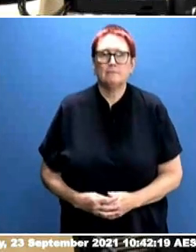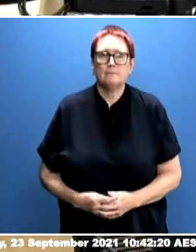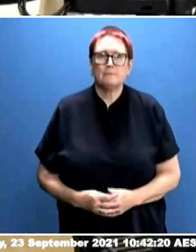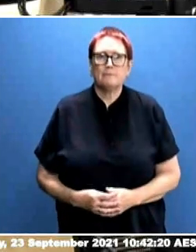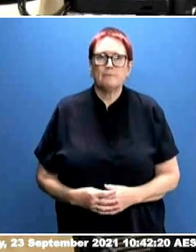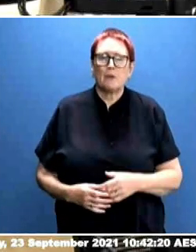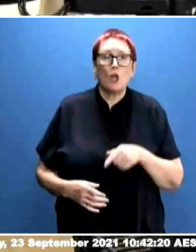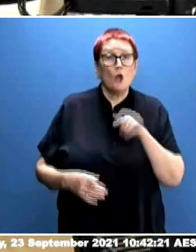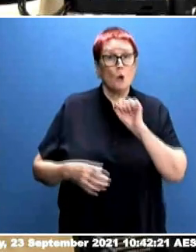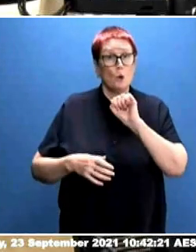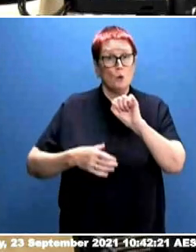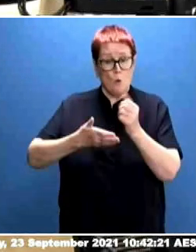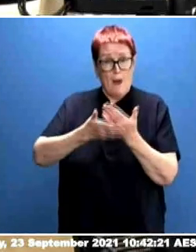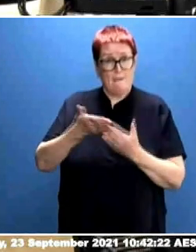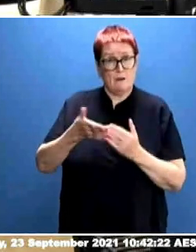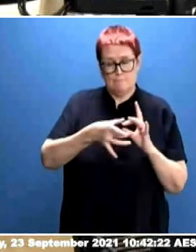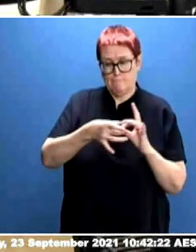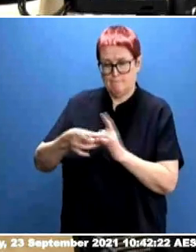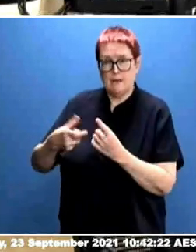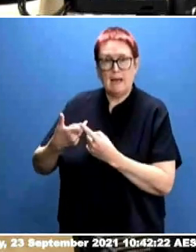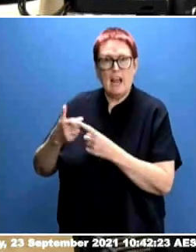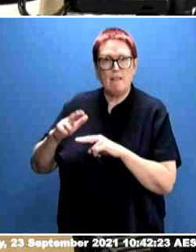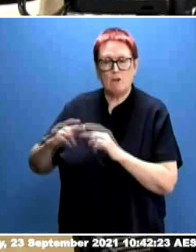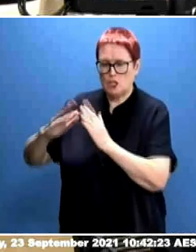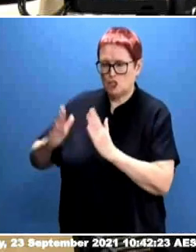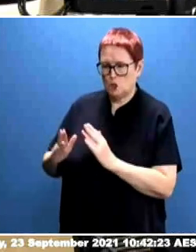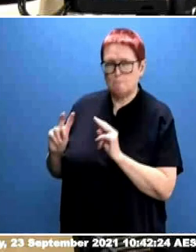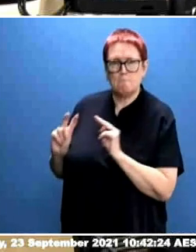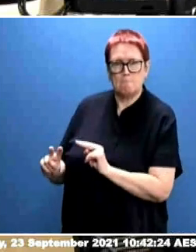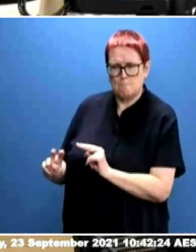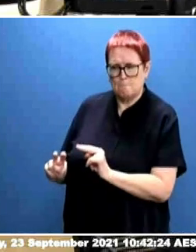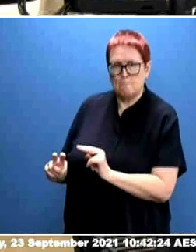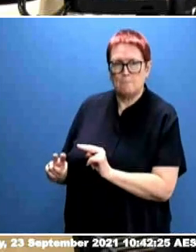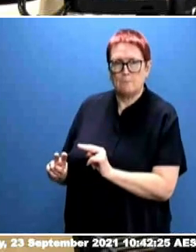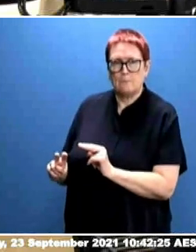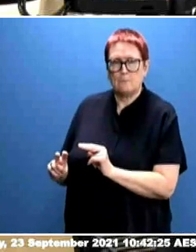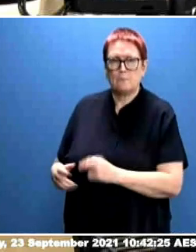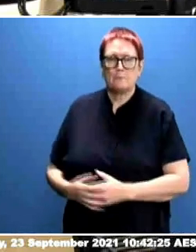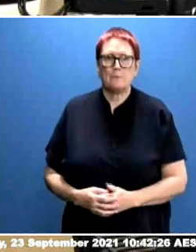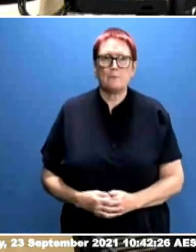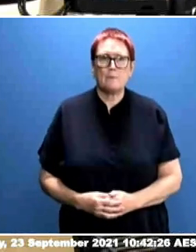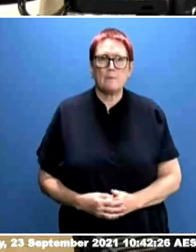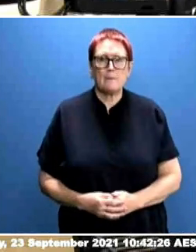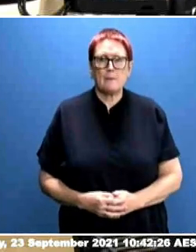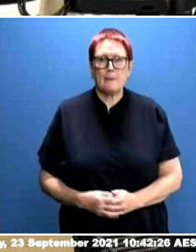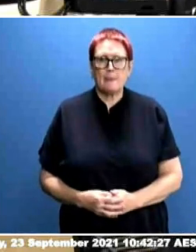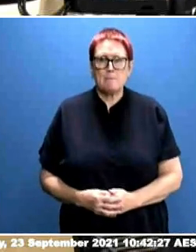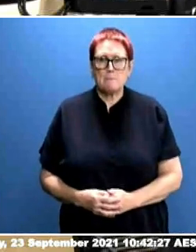at the Secure Care within Kath French, but in the overall picture of where that fits within what I've just outlined.